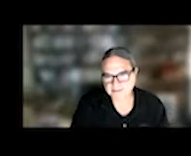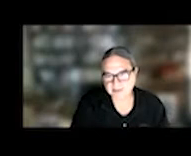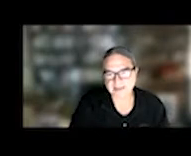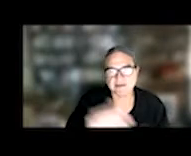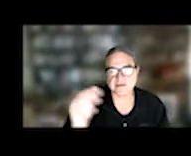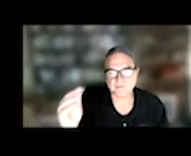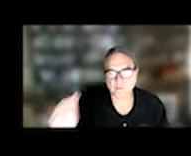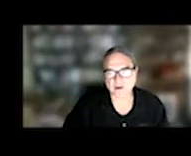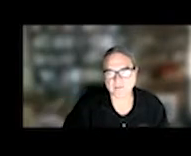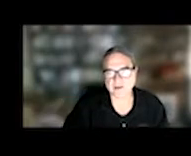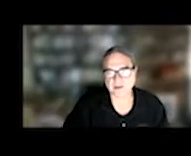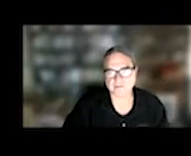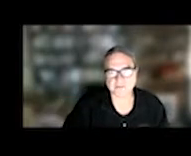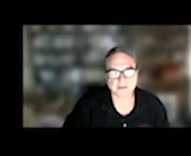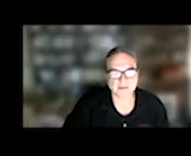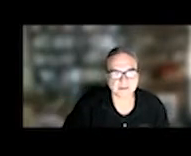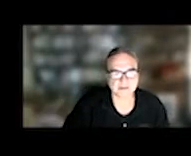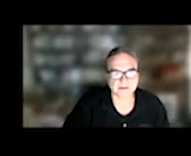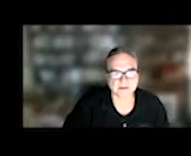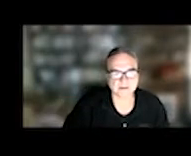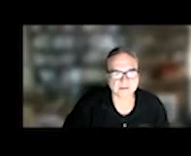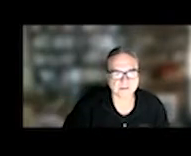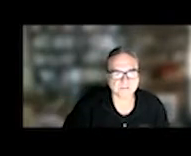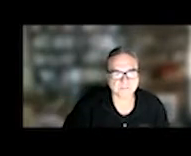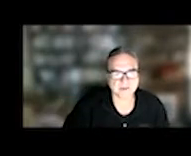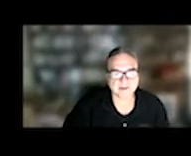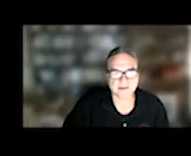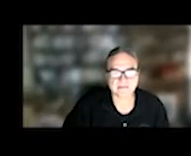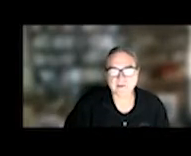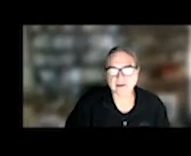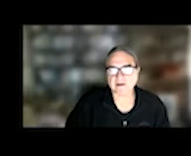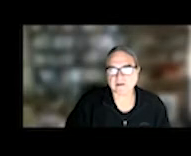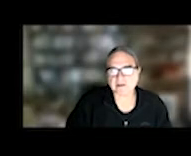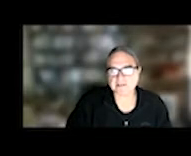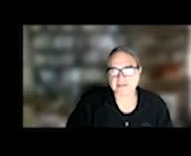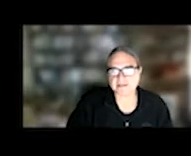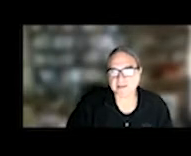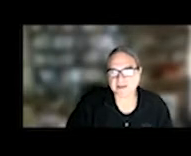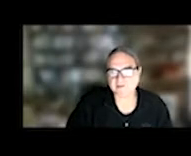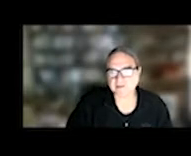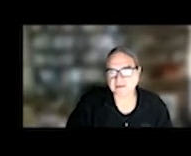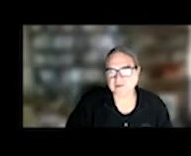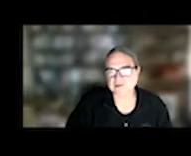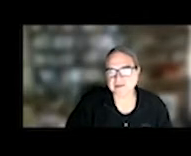and poor health outcomes in adulthood and then going across that timeline of course the adversity